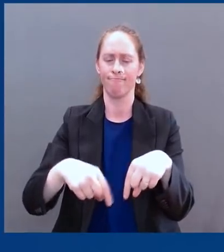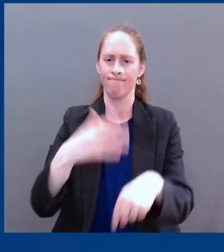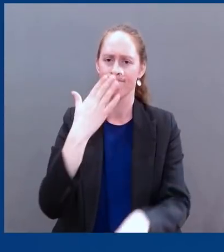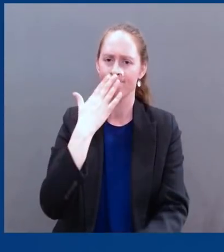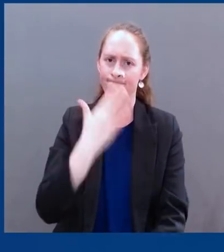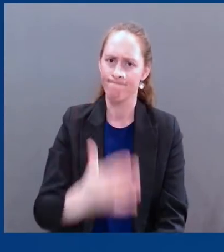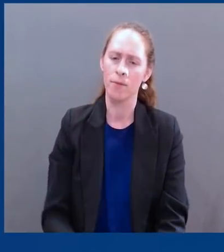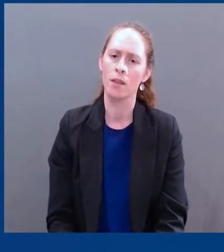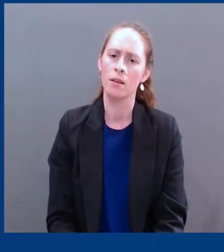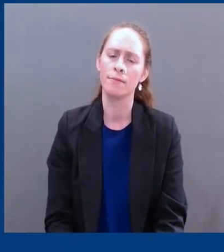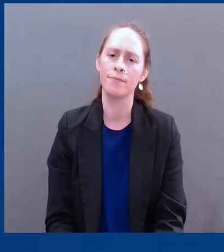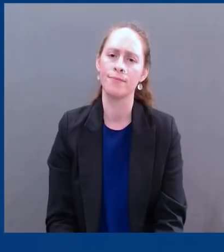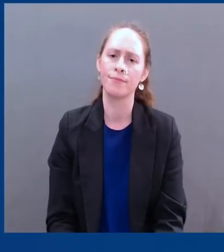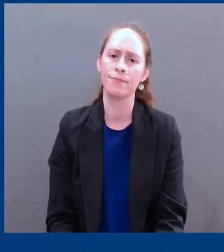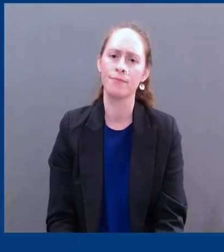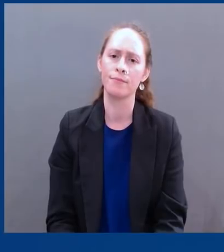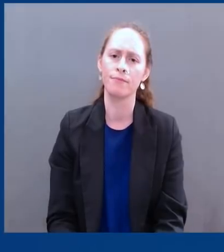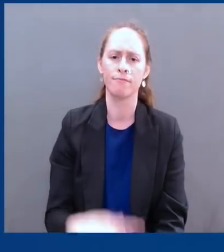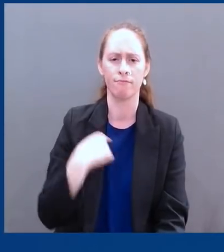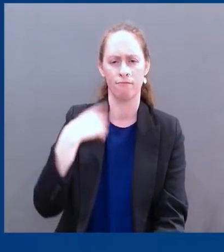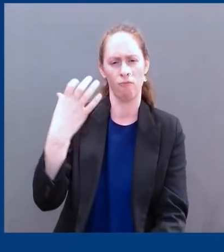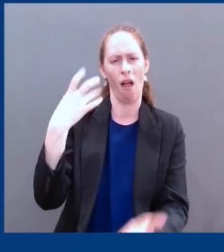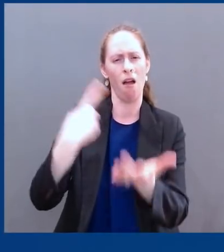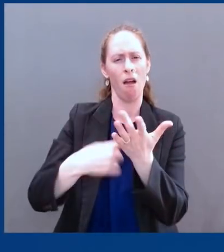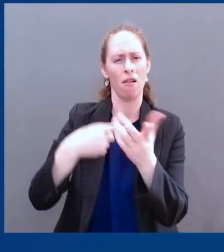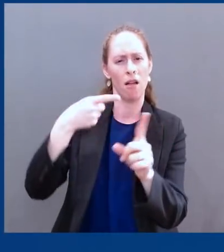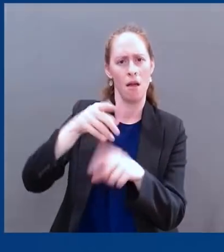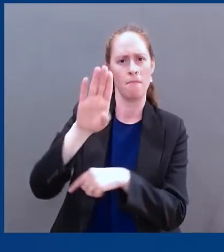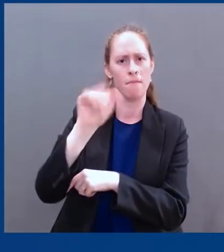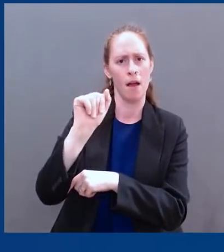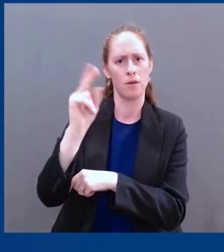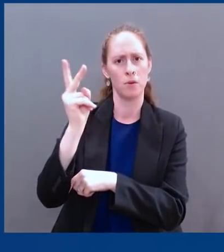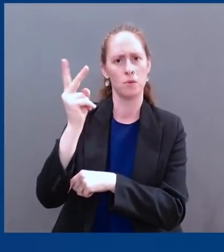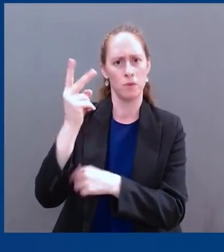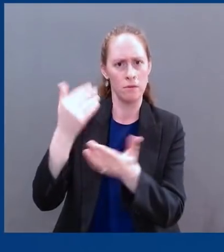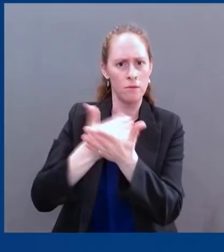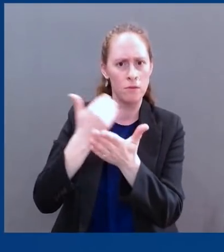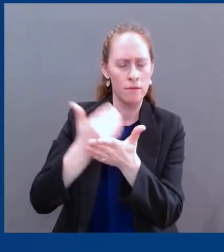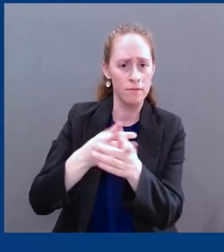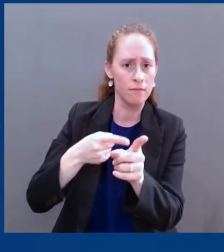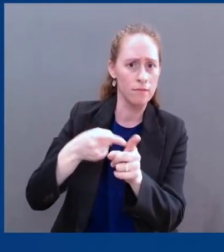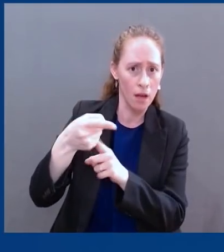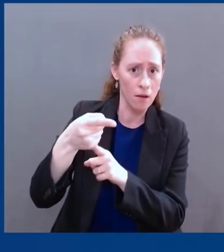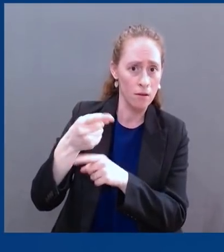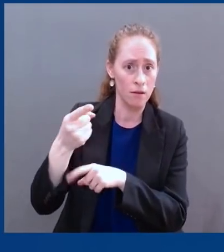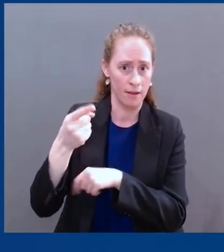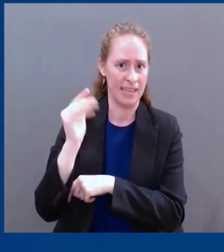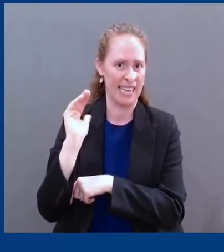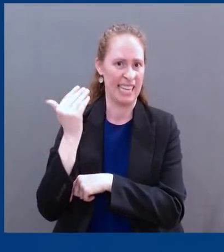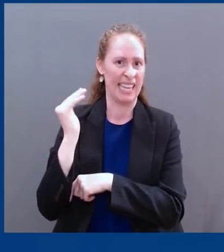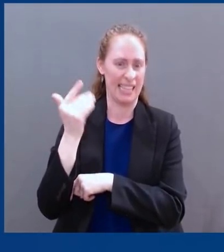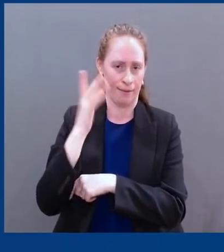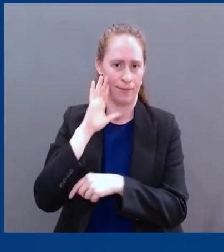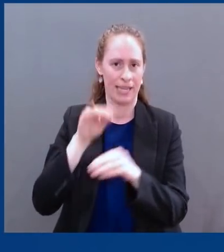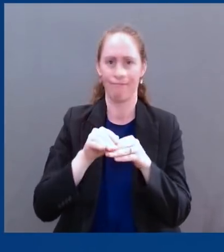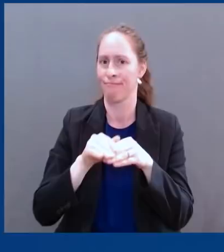Is it your expectation that that will become the dominant strain here in the U.S.? And while cases overall, as you said, are in decline nationally,